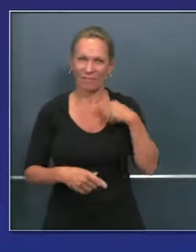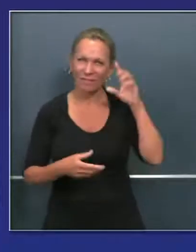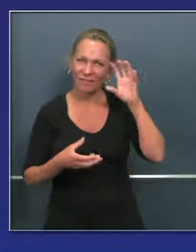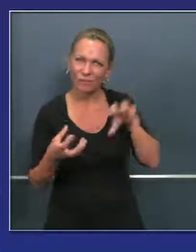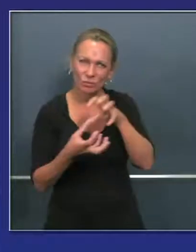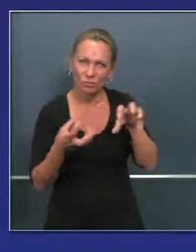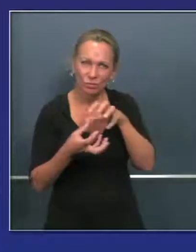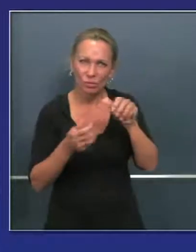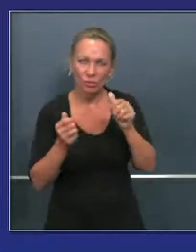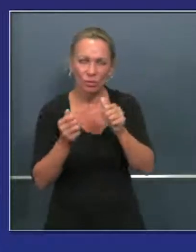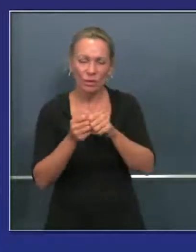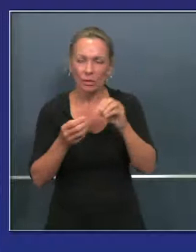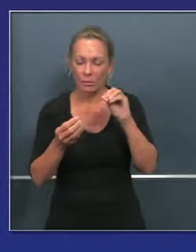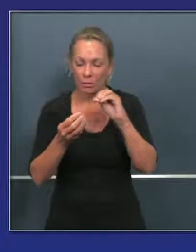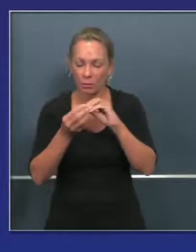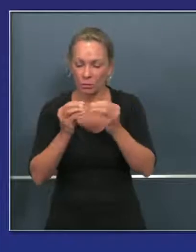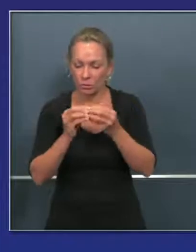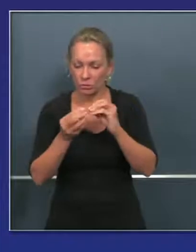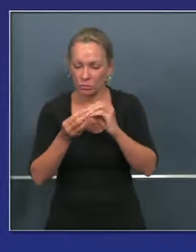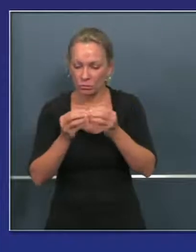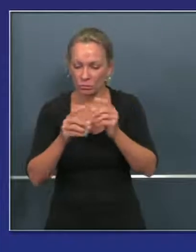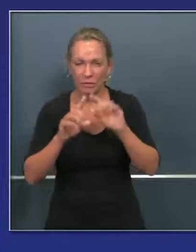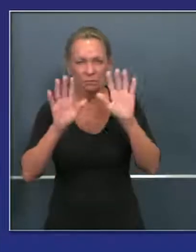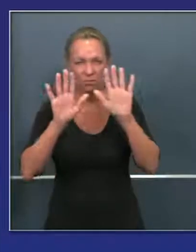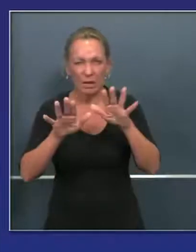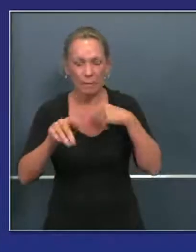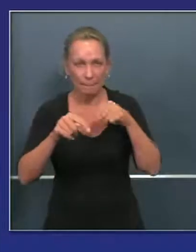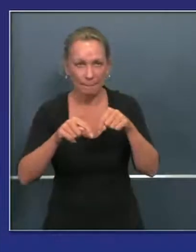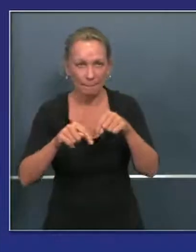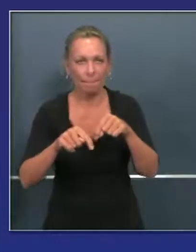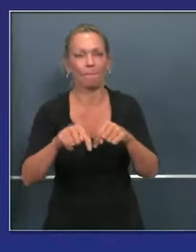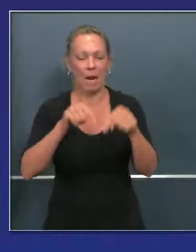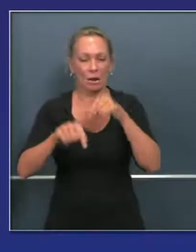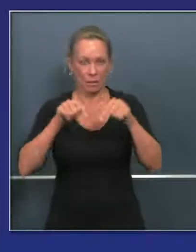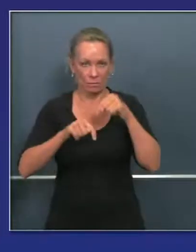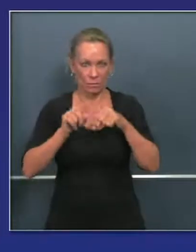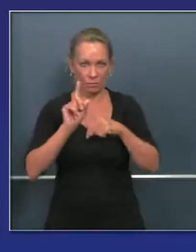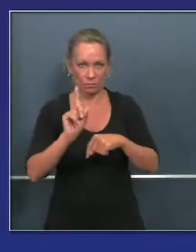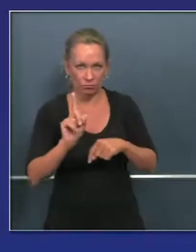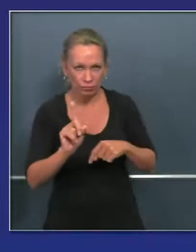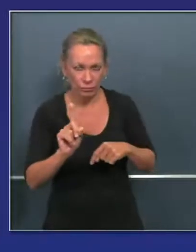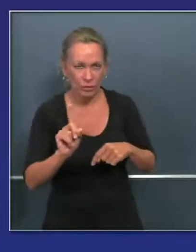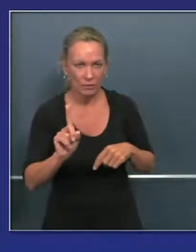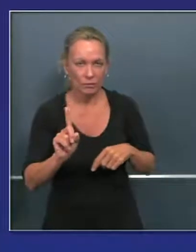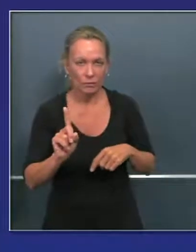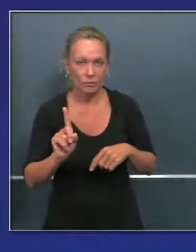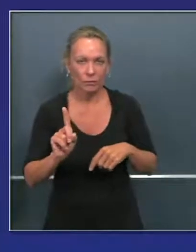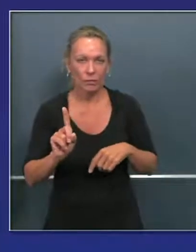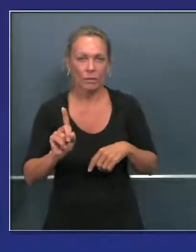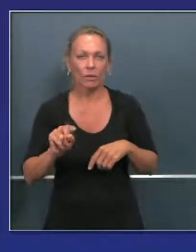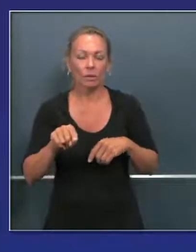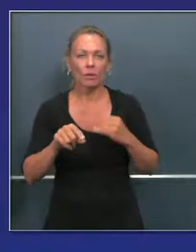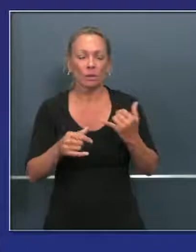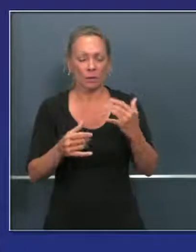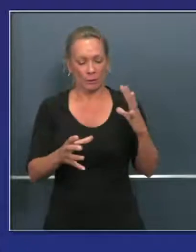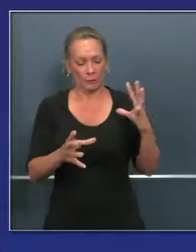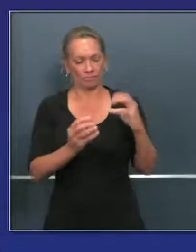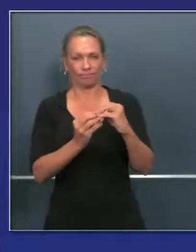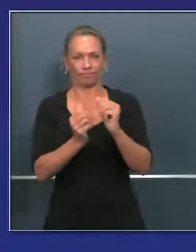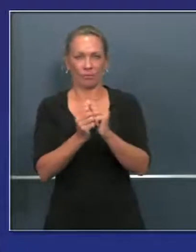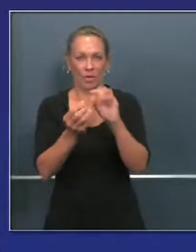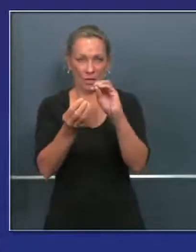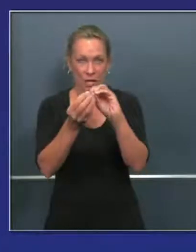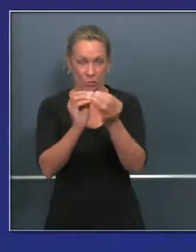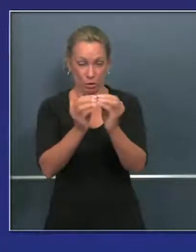again total number of ICU positive patients versus the total number of ICU beds in the state is 13%